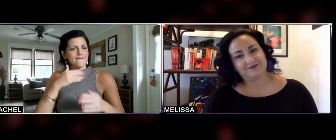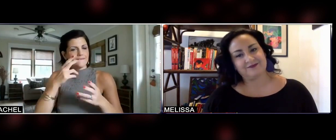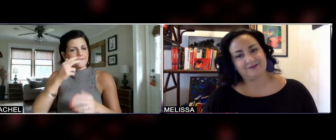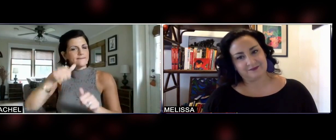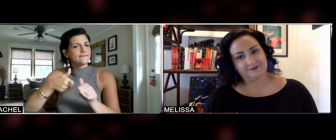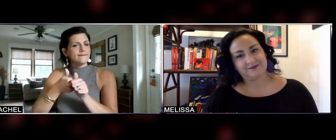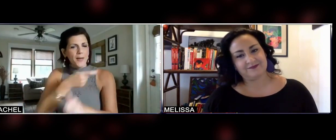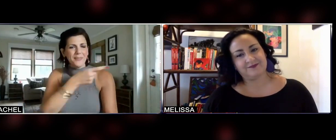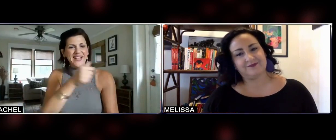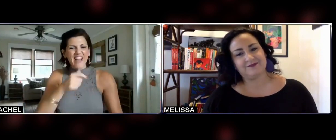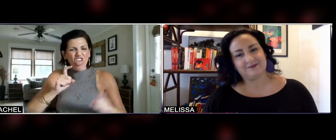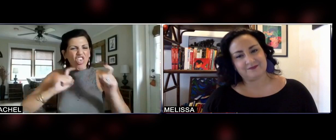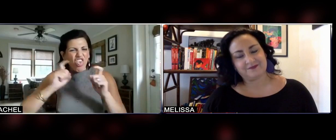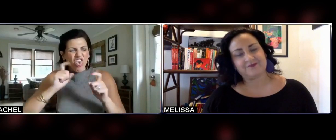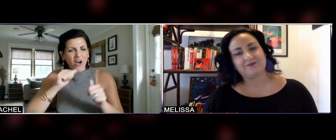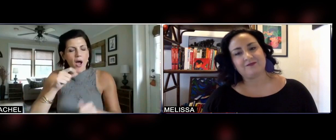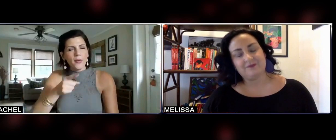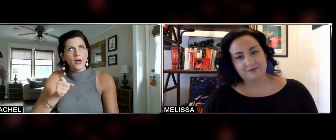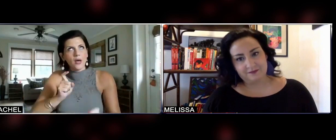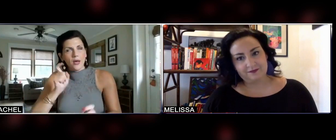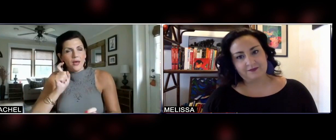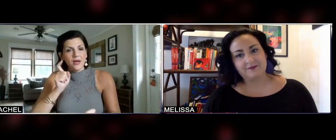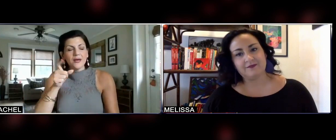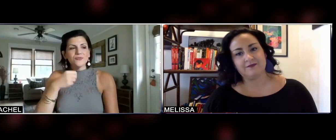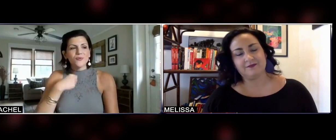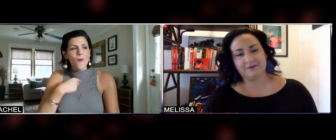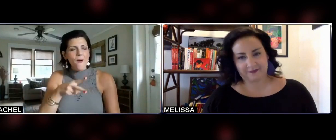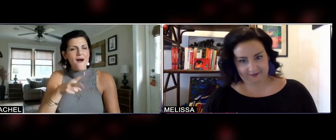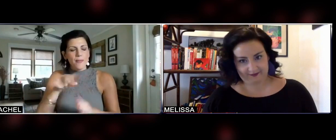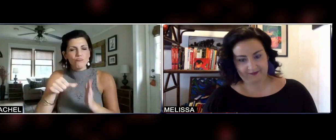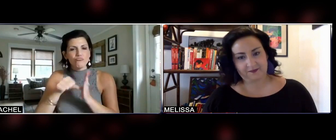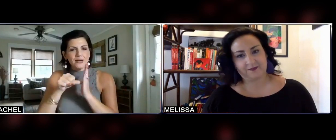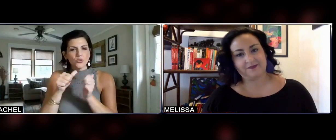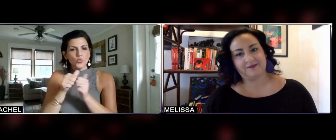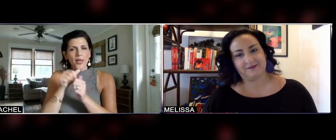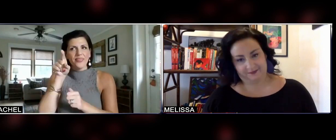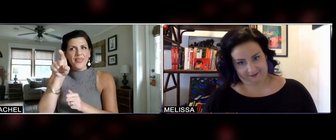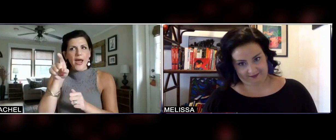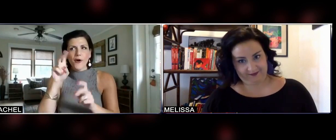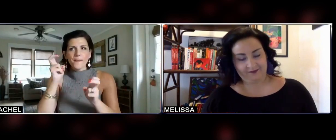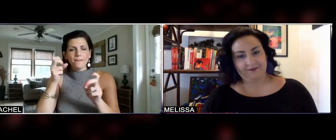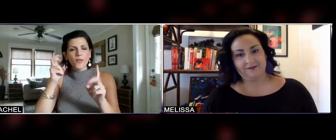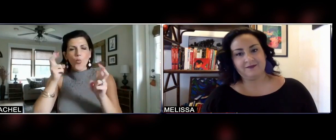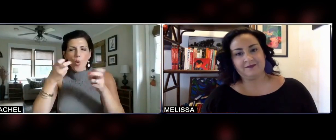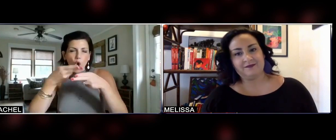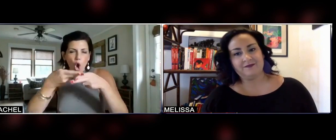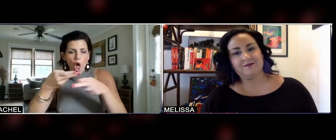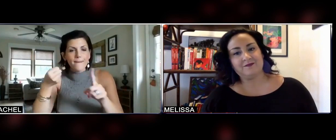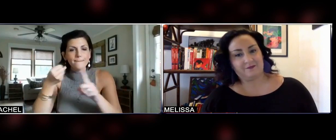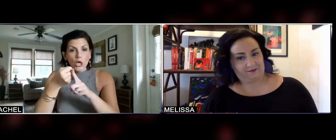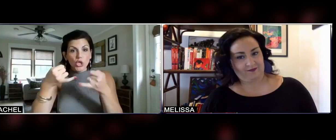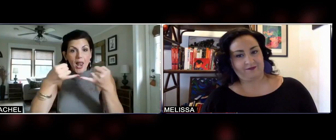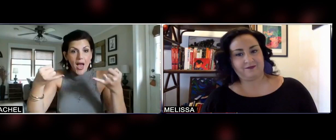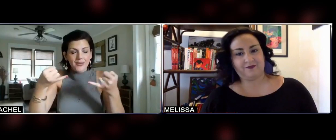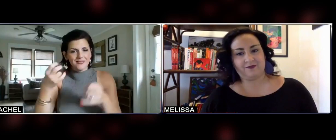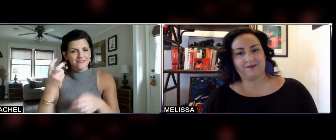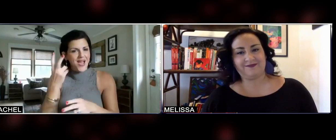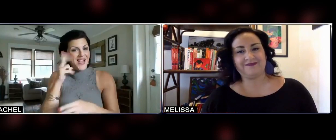He has his own moments though they might not be obvious. I was very impressed with their... let's call them punchlines.